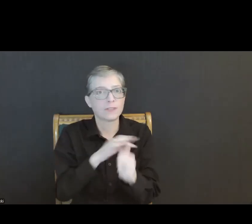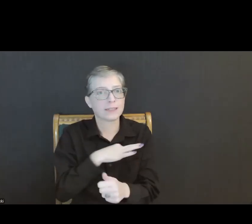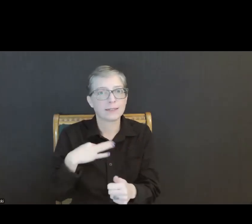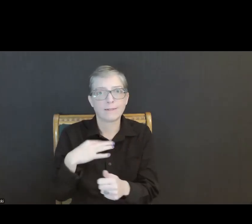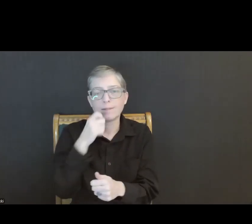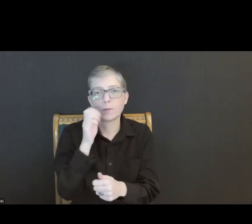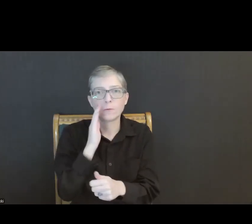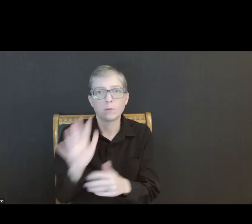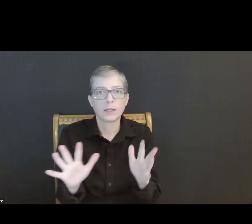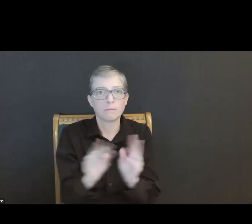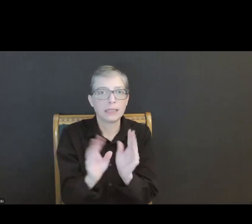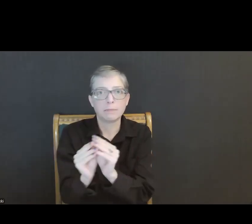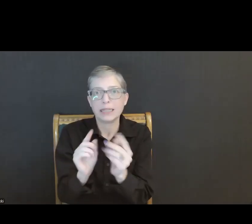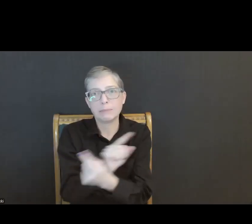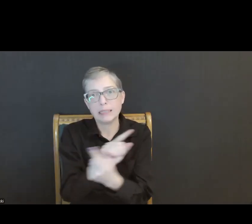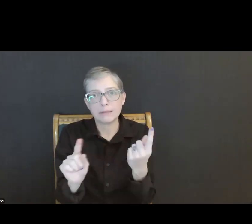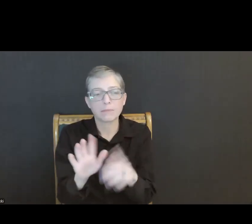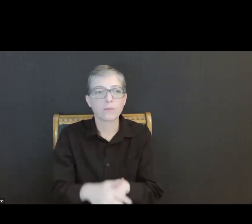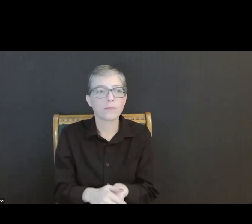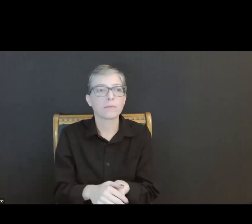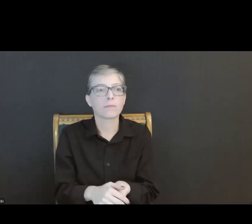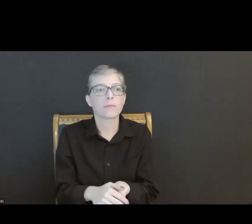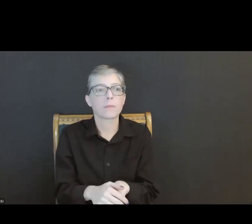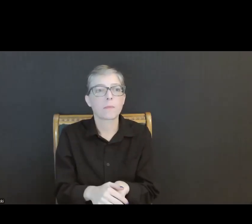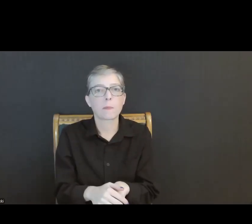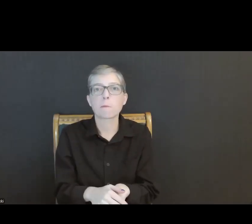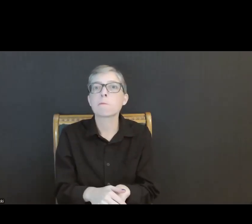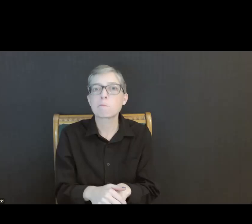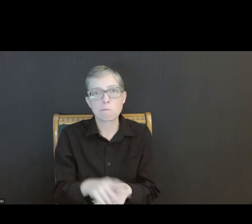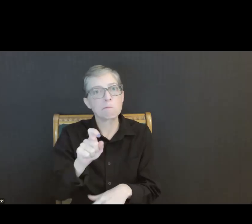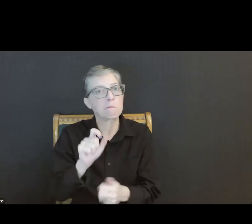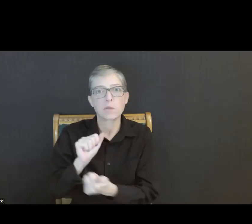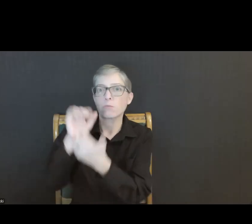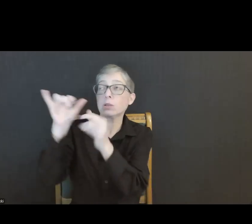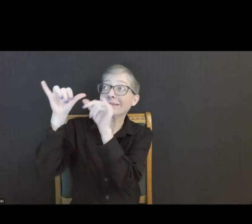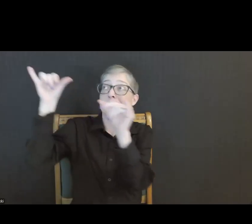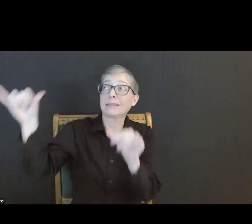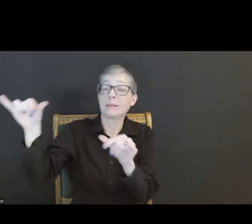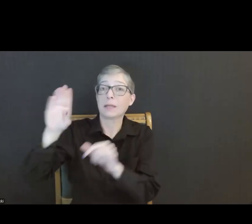need to retrain the staff they should address the systemic biases that exist within Healthcare and